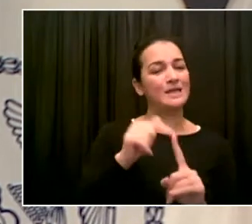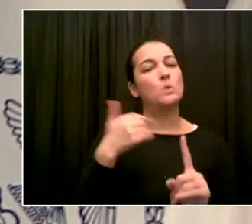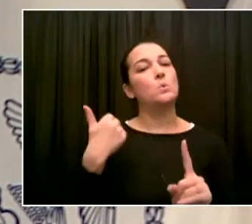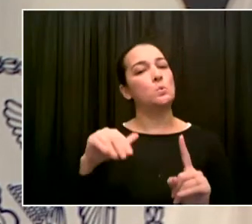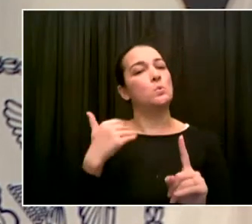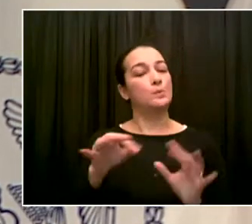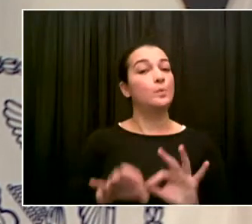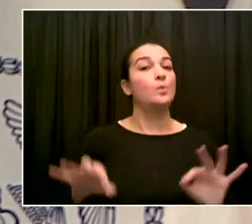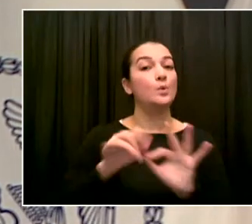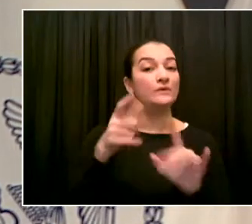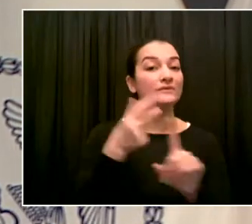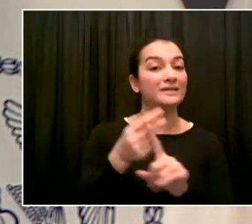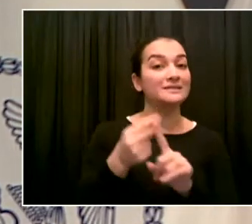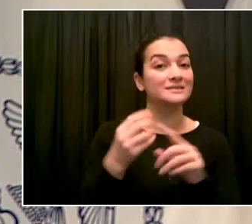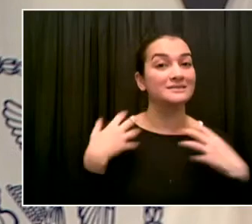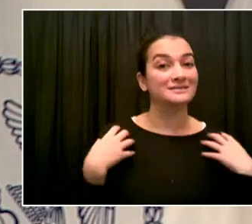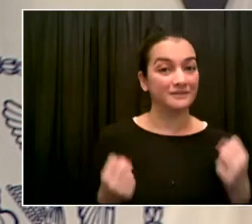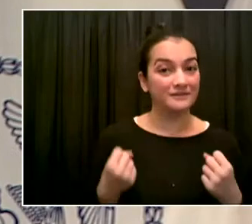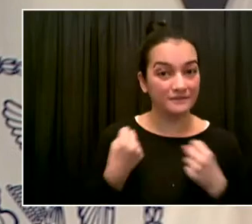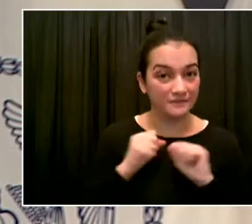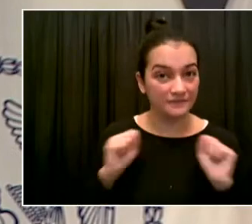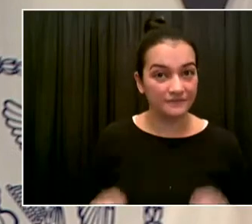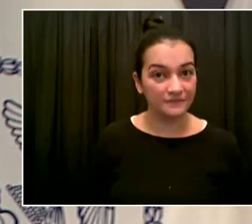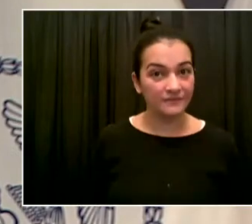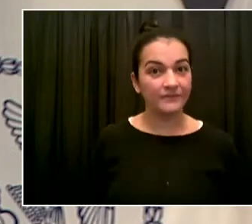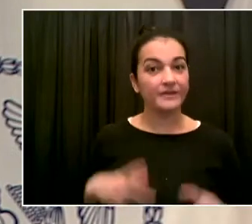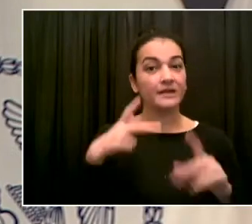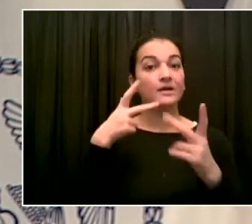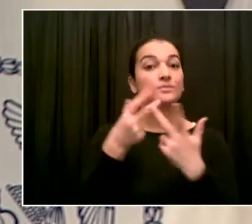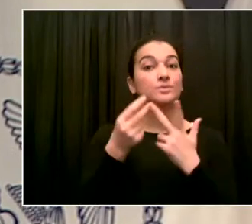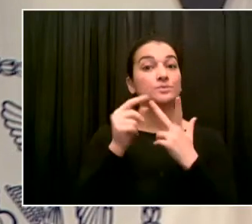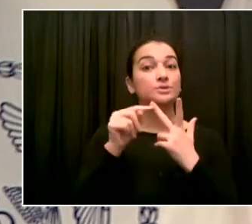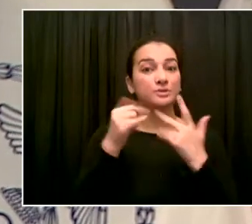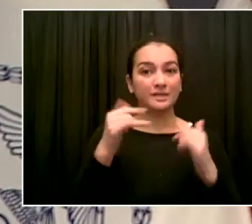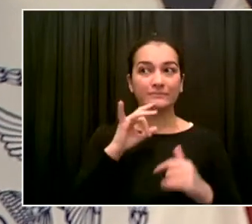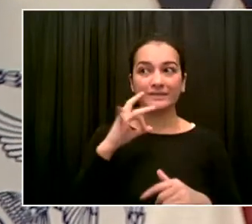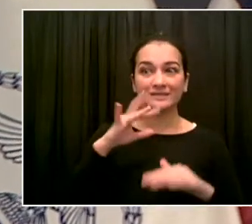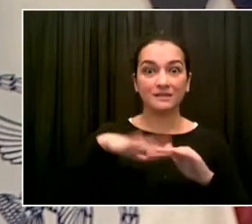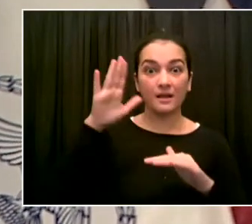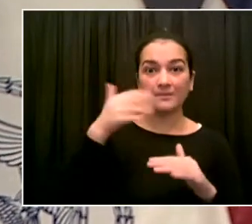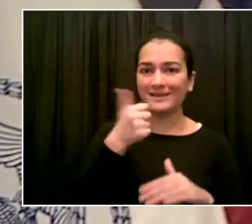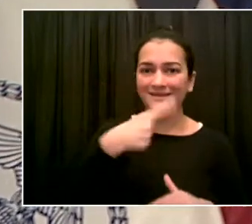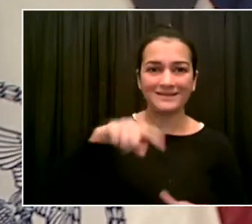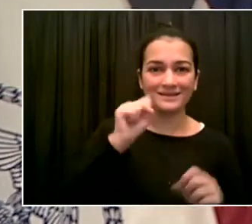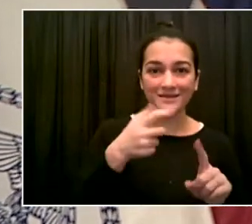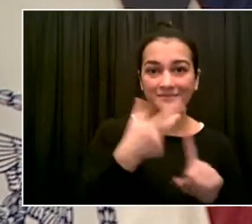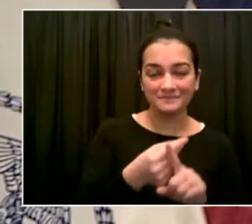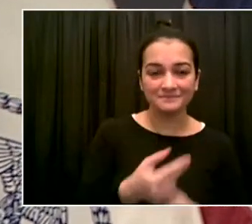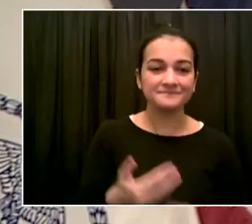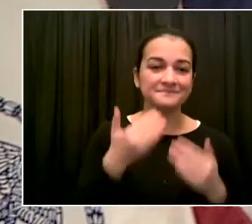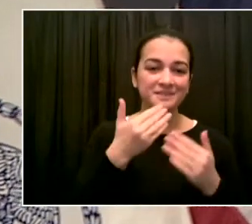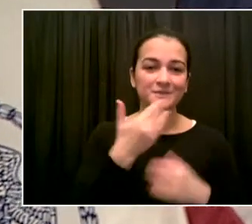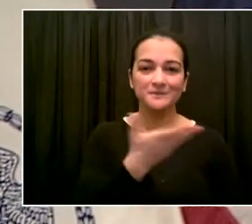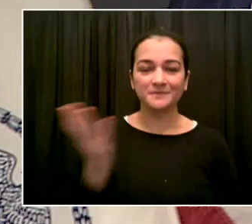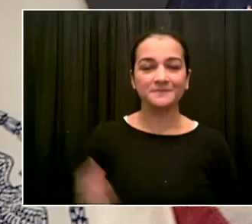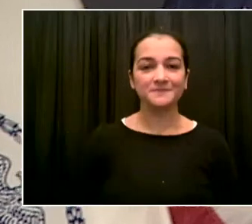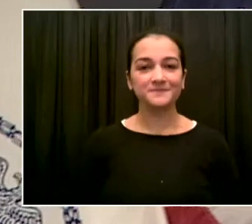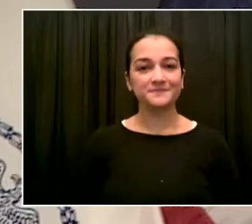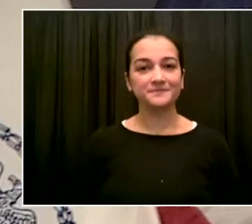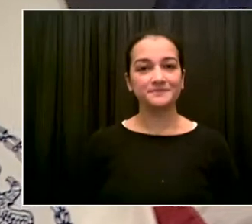YOURSELF A FAVOR AND YOUR WHOLE CITY A FAVOR AND GO OUT THERE AND GET THE YOUNG PEOPLE IN YOUR IFLE VACCINATED AND NOW EVERYONE CAN GET THE